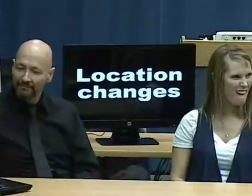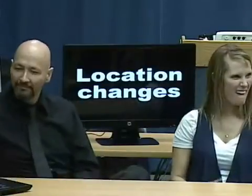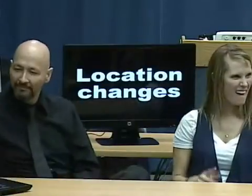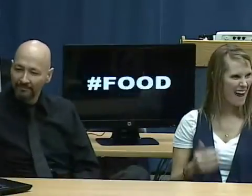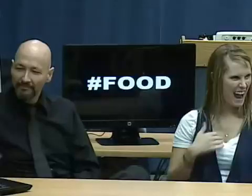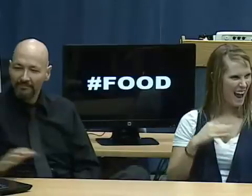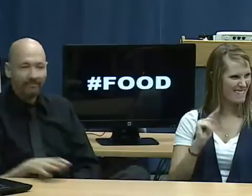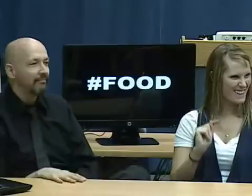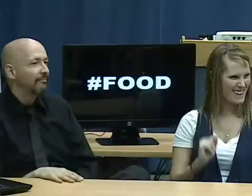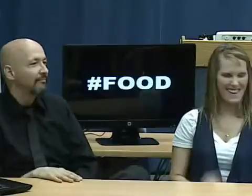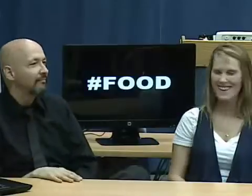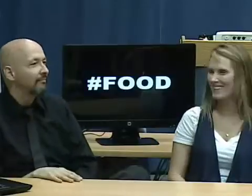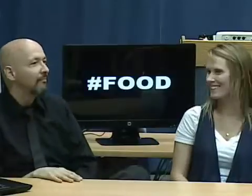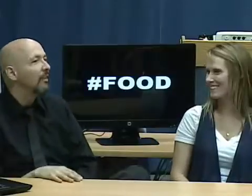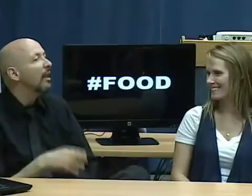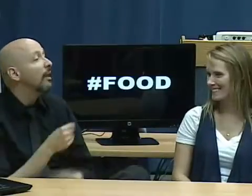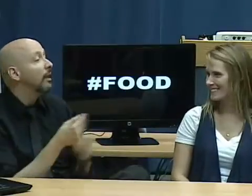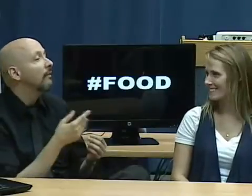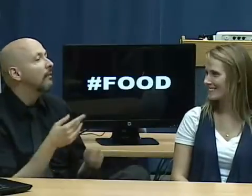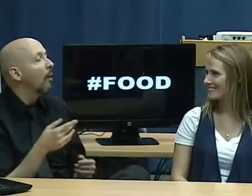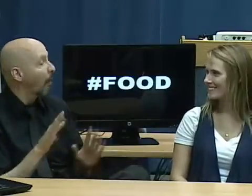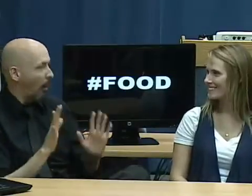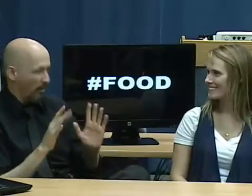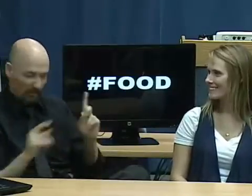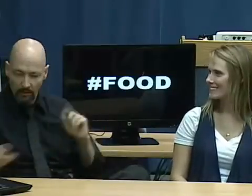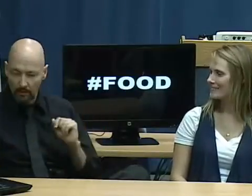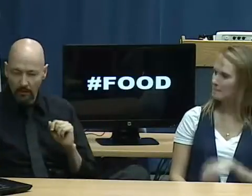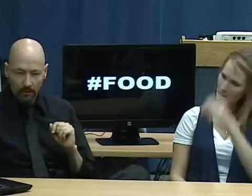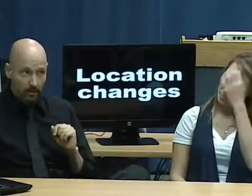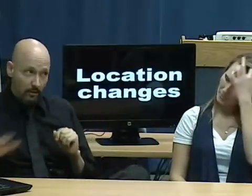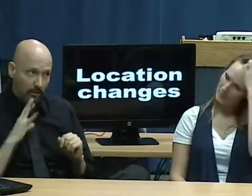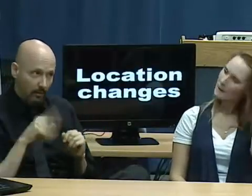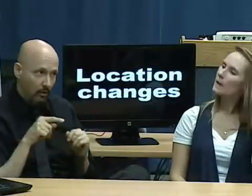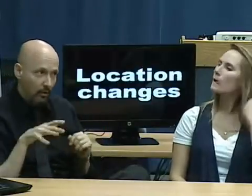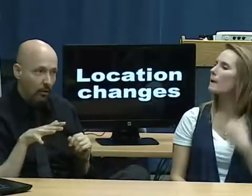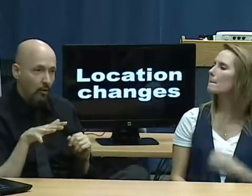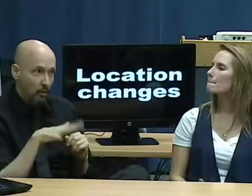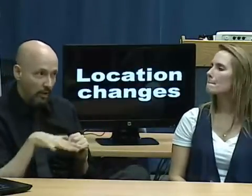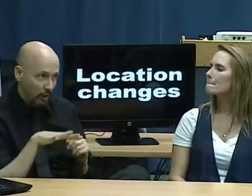I got it! Give--oh, hold on... #WHAT has a location change.